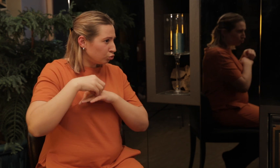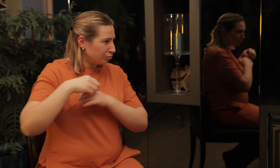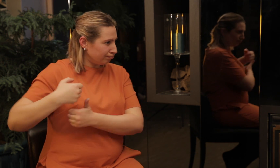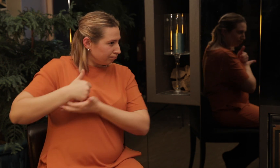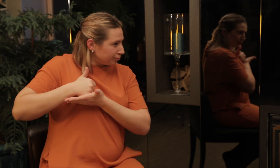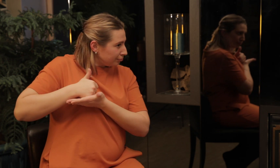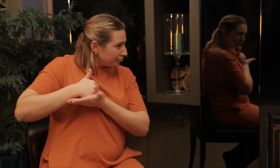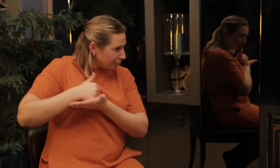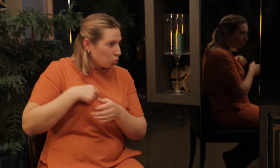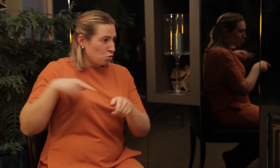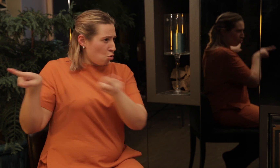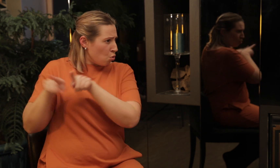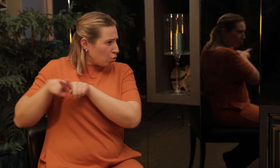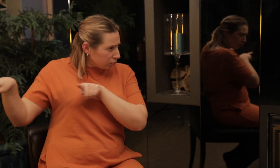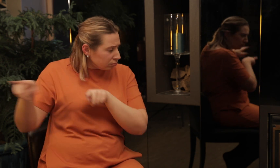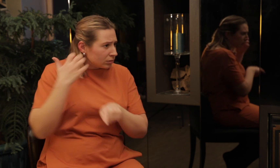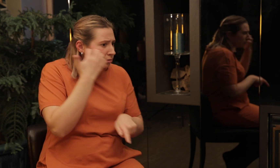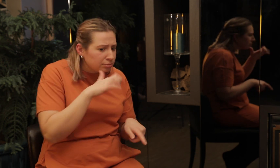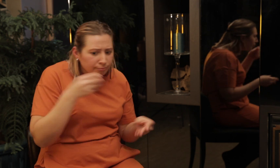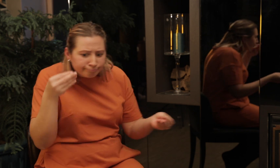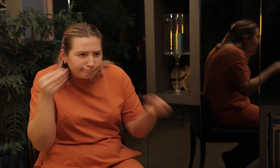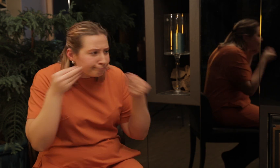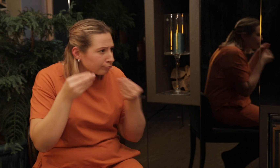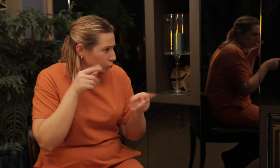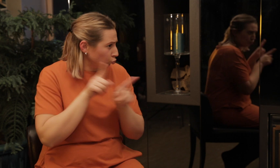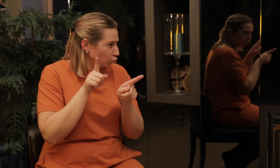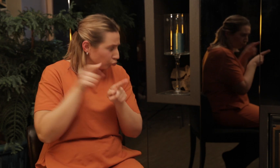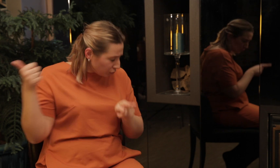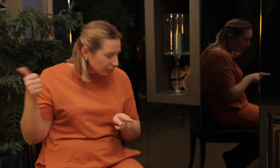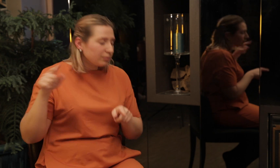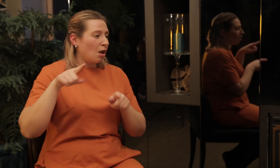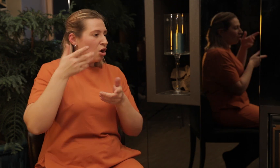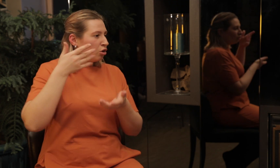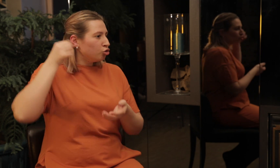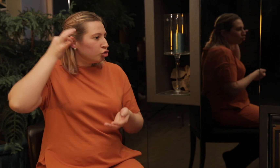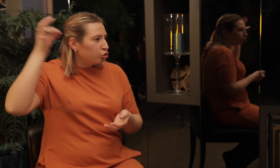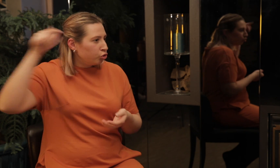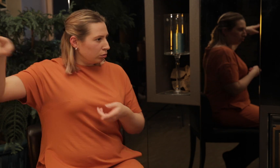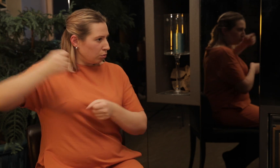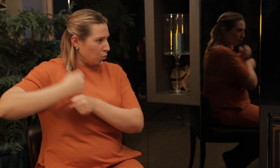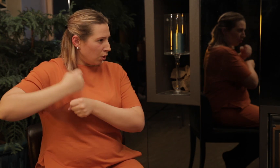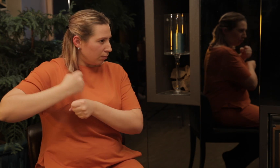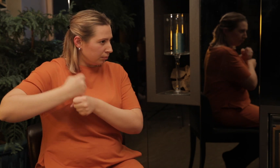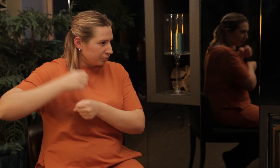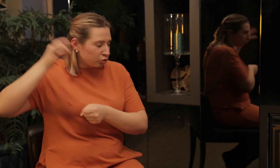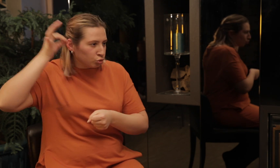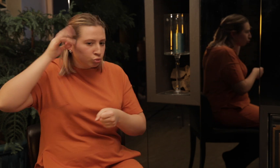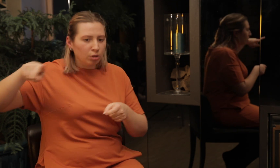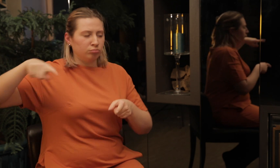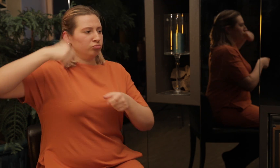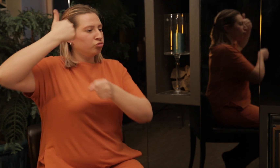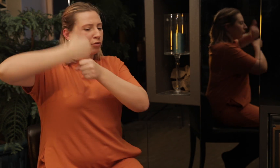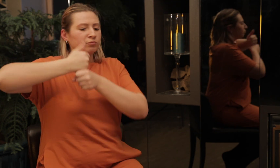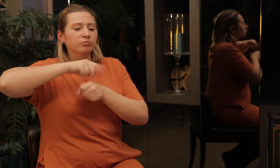I have my husband assisting me in the bakery business.